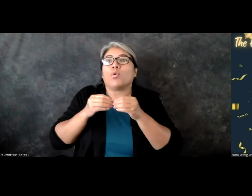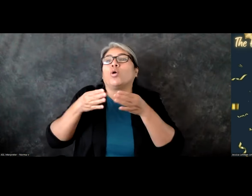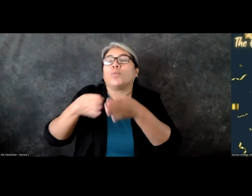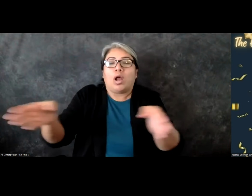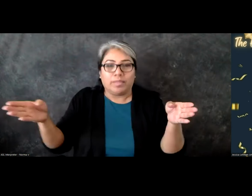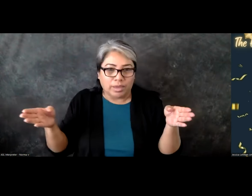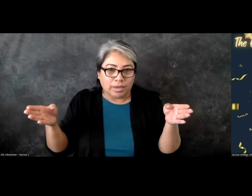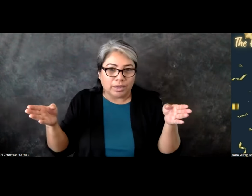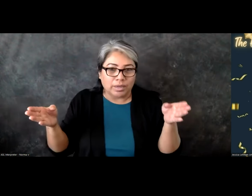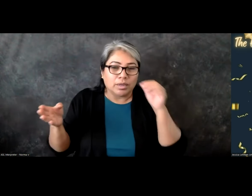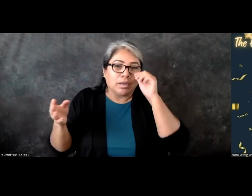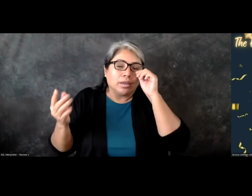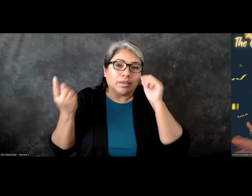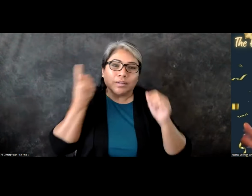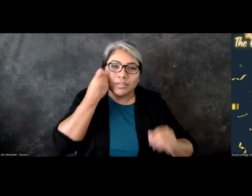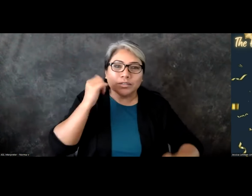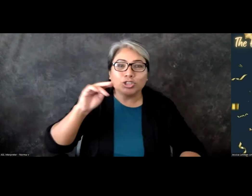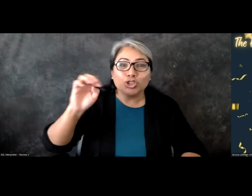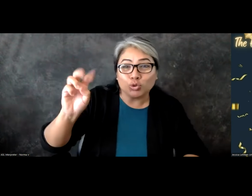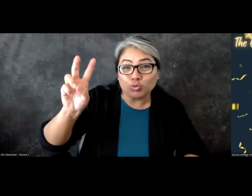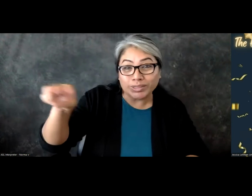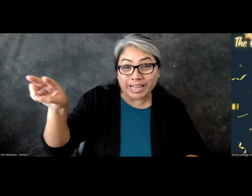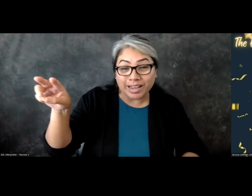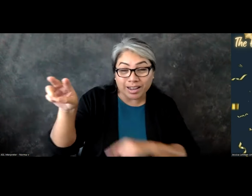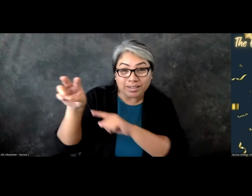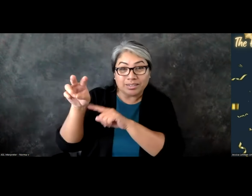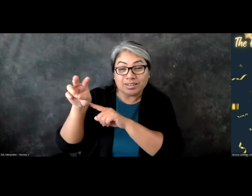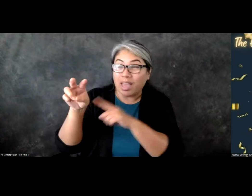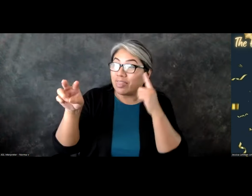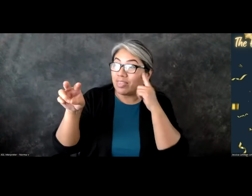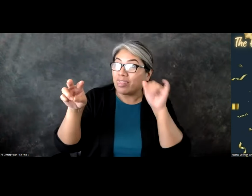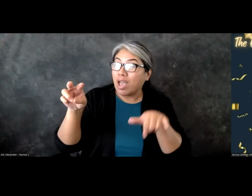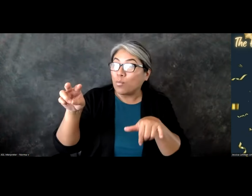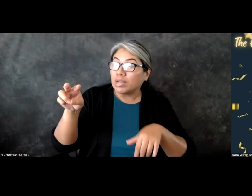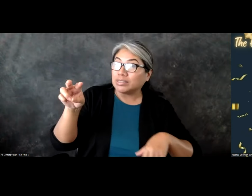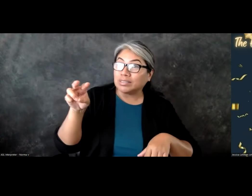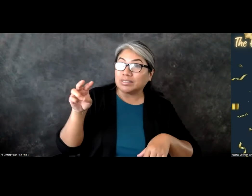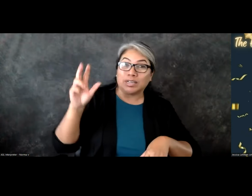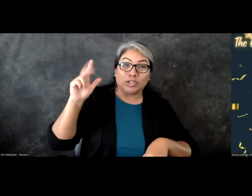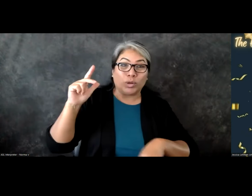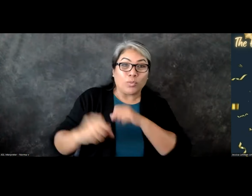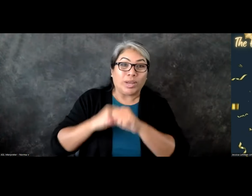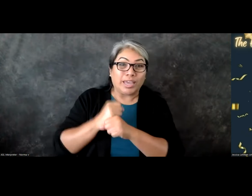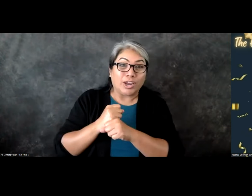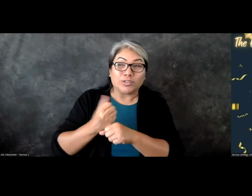increase and how it is connected to community living